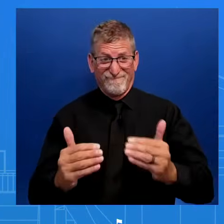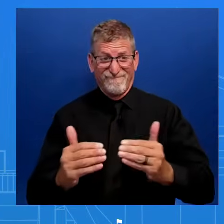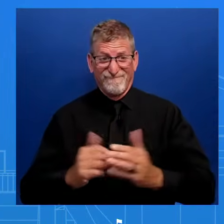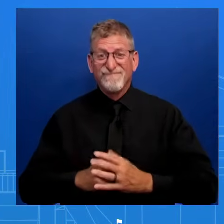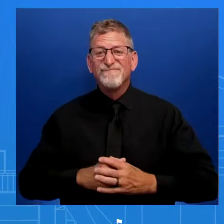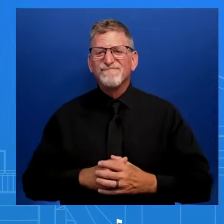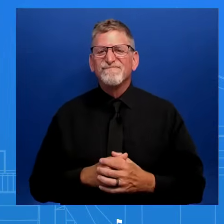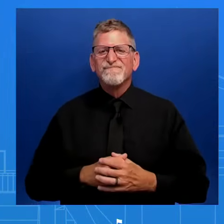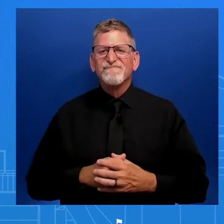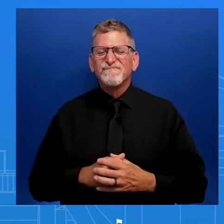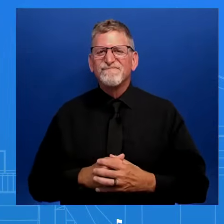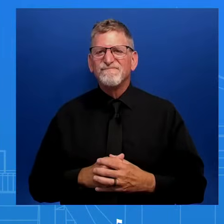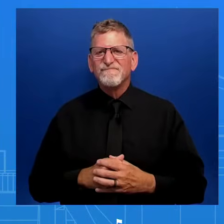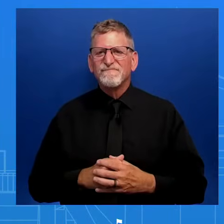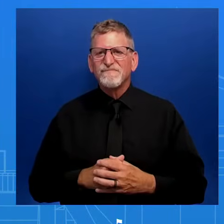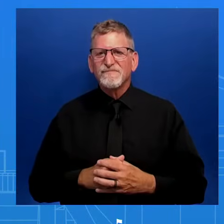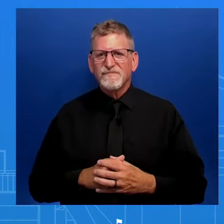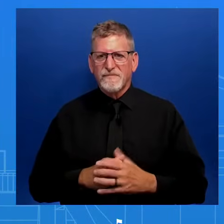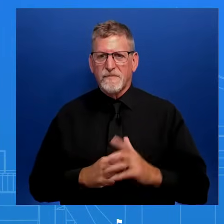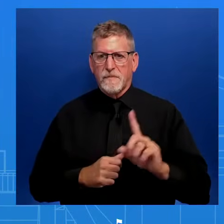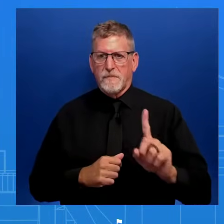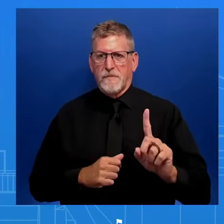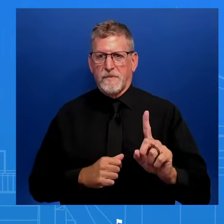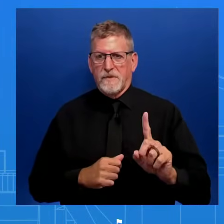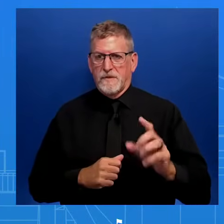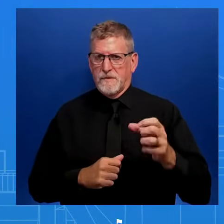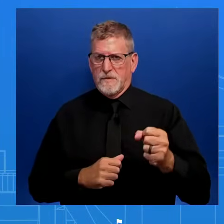I'll leave that to you to circle back to us on. But let me ask you about Vladimir Putin.